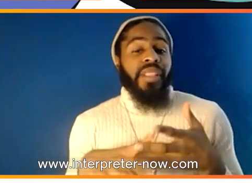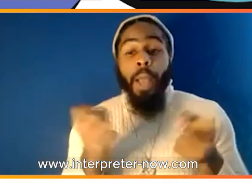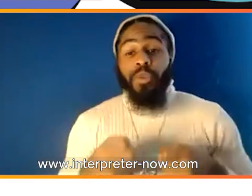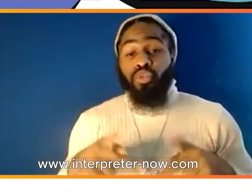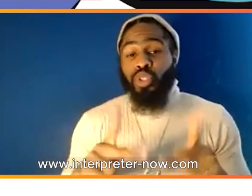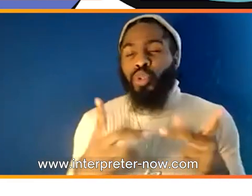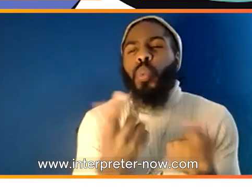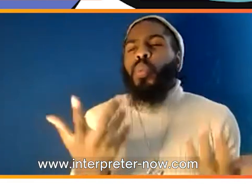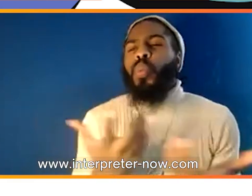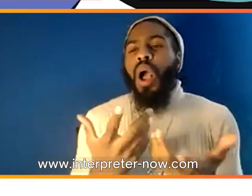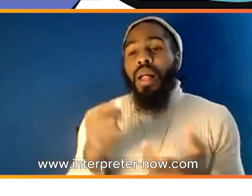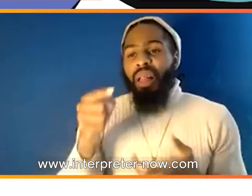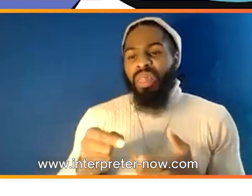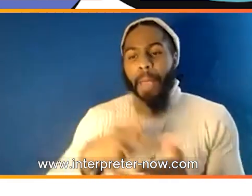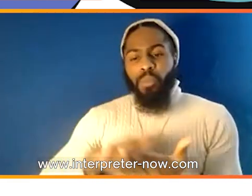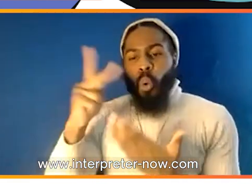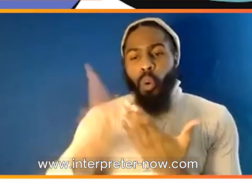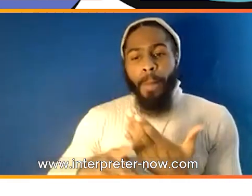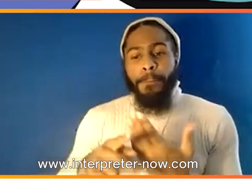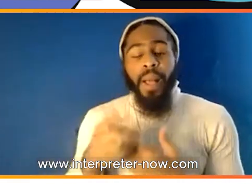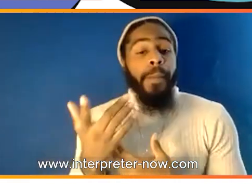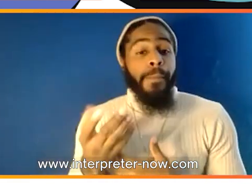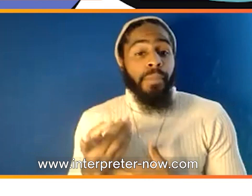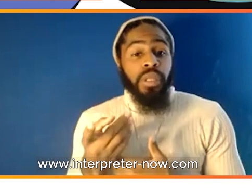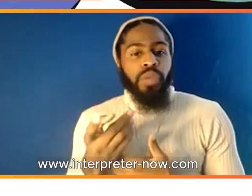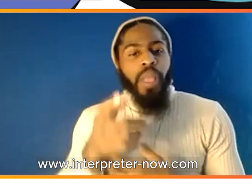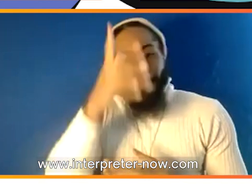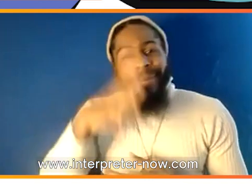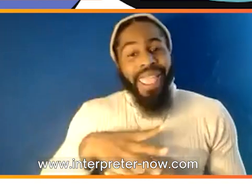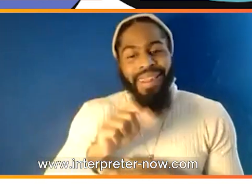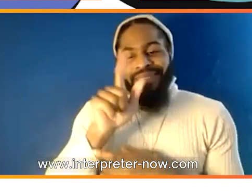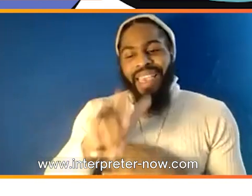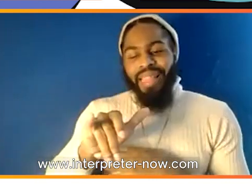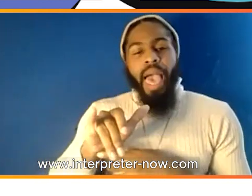as Allies. It was a three-day course, four hours per day. It really dove into the nuts